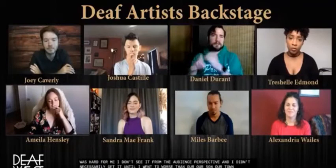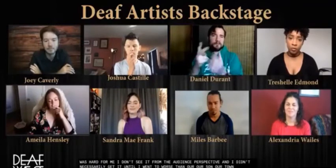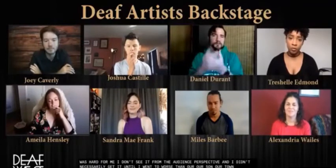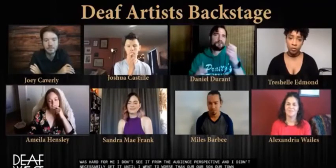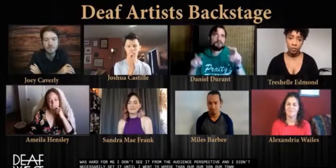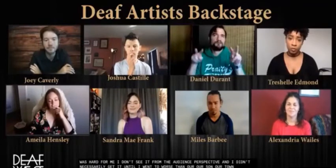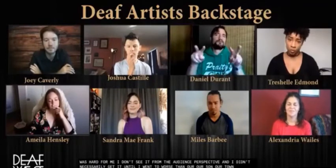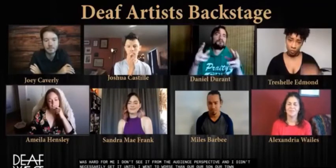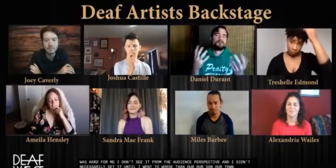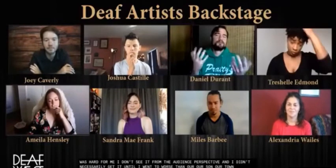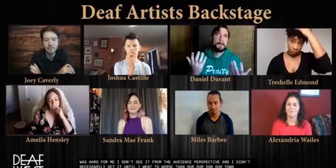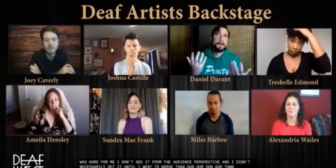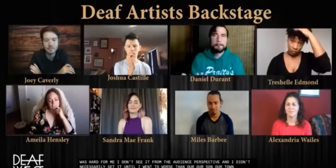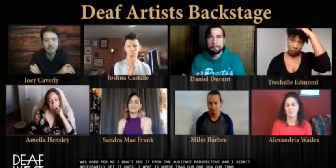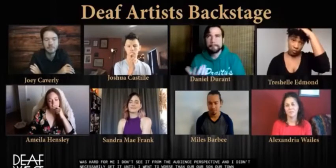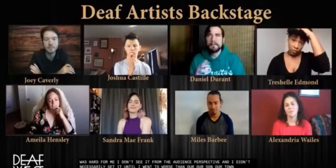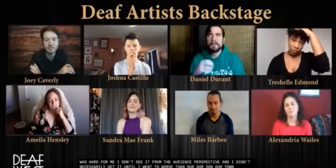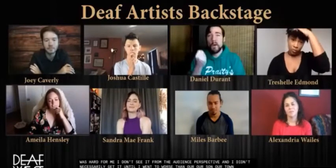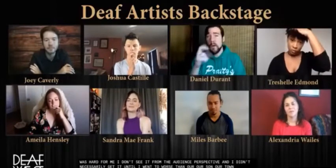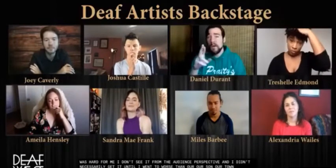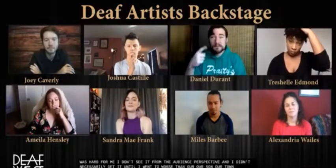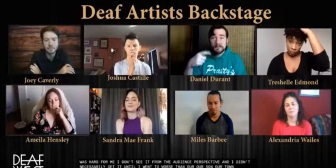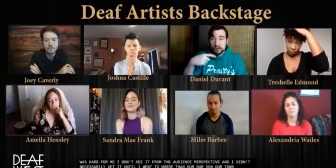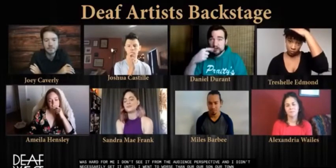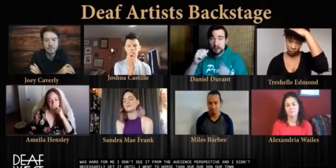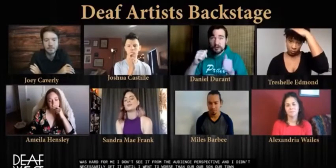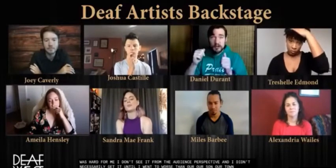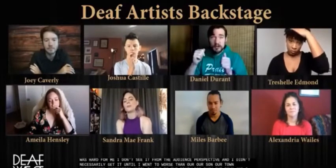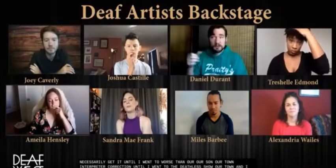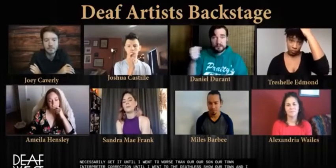languages for both are Deaf and hearing audience members.